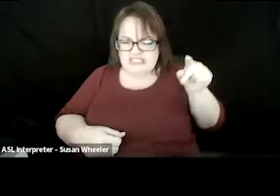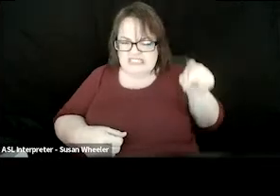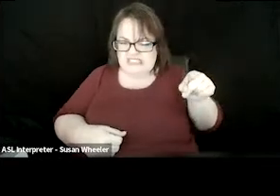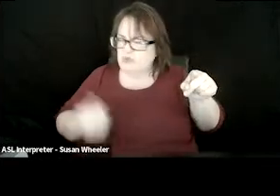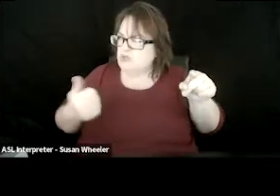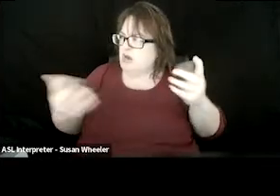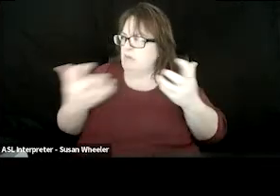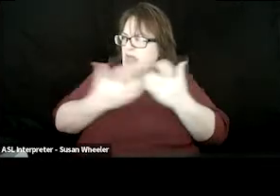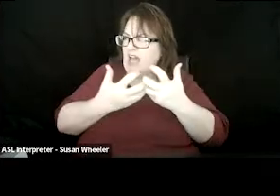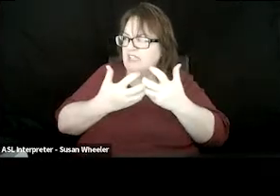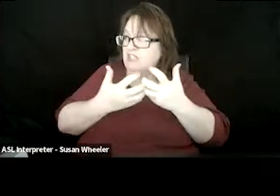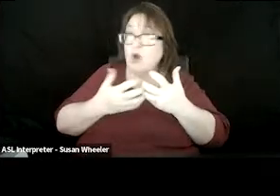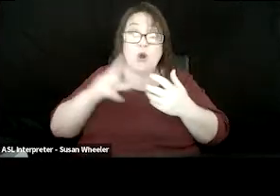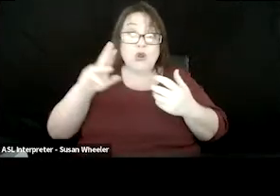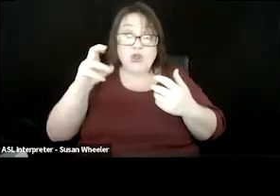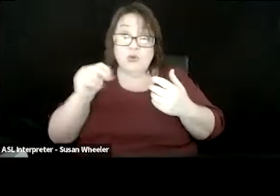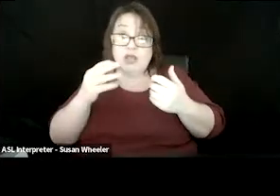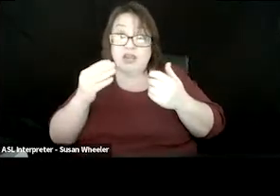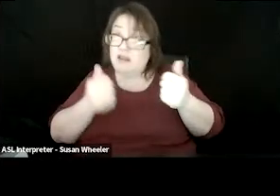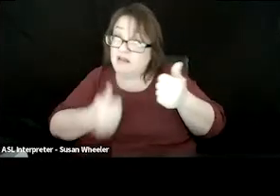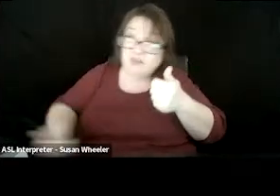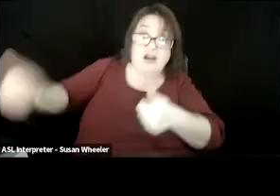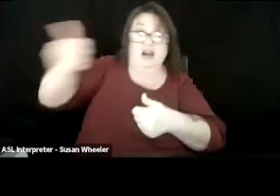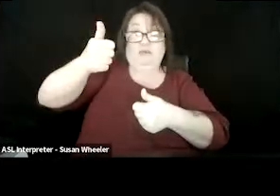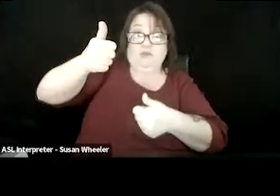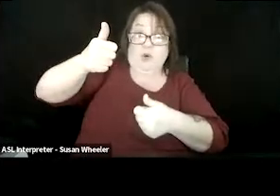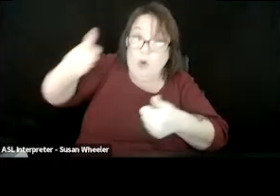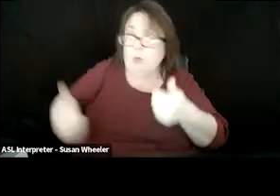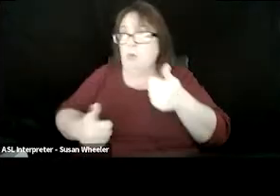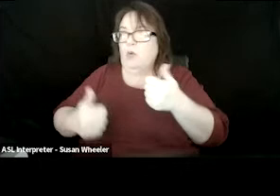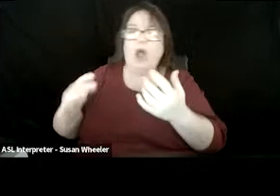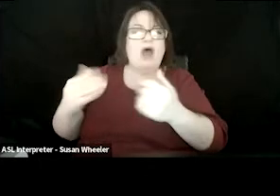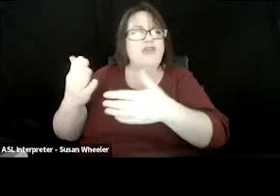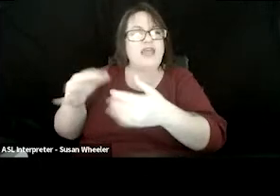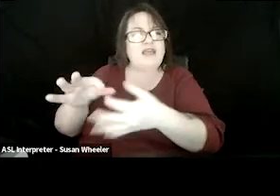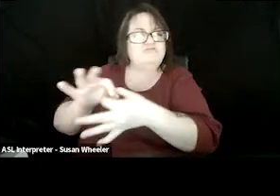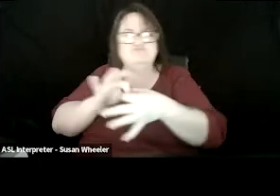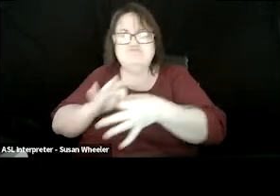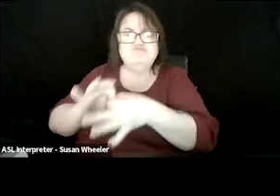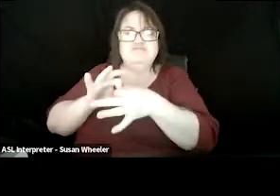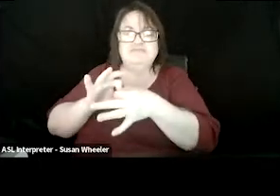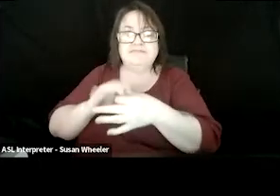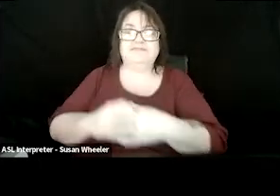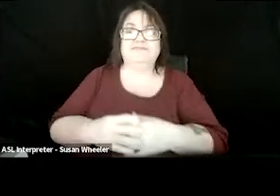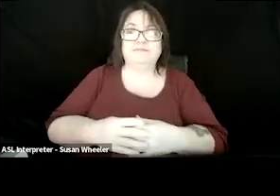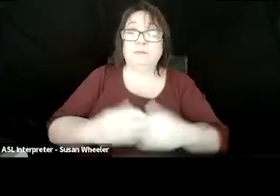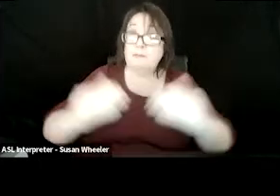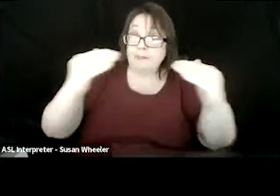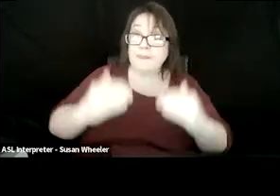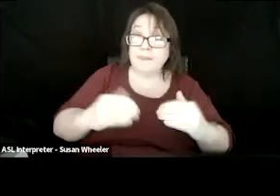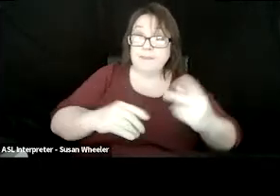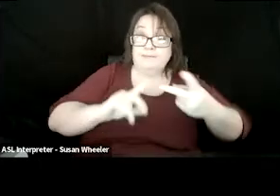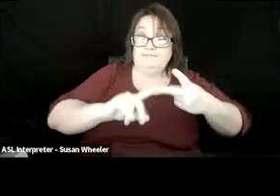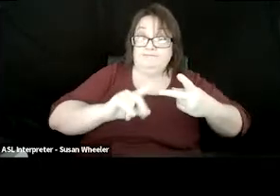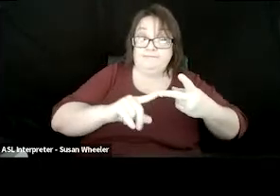or how they interact. Moving on to, you know, a second key issue is term of employment.